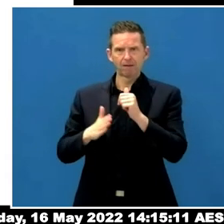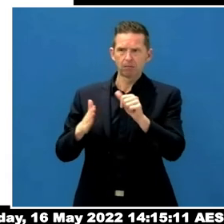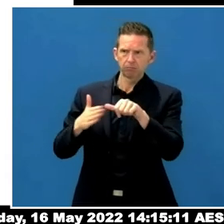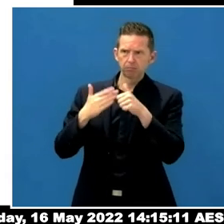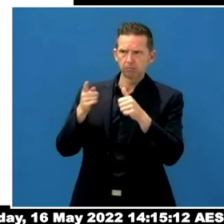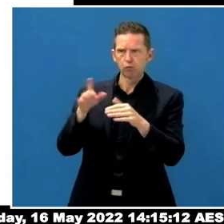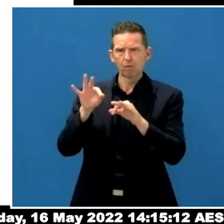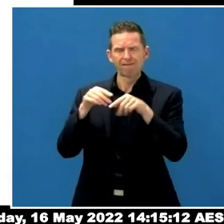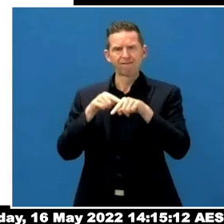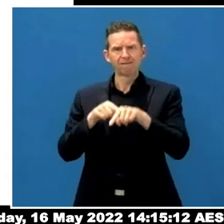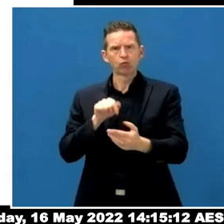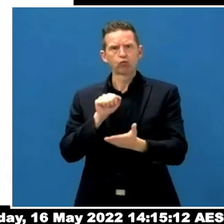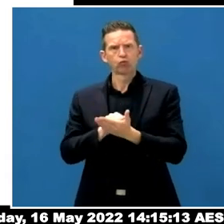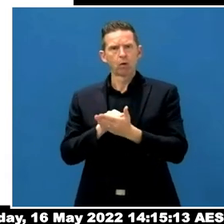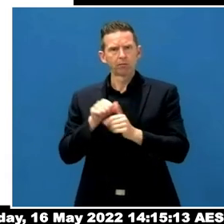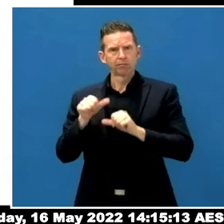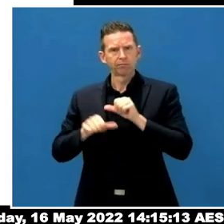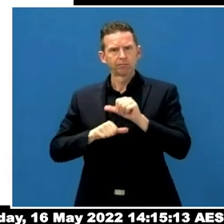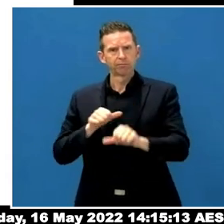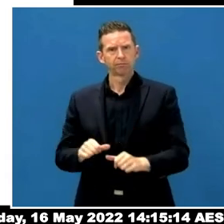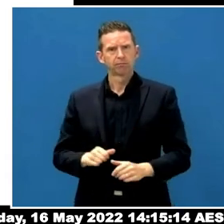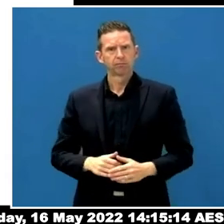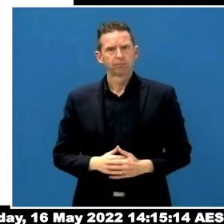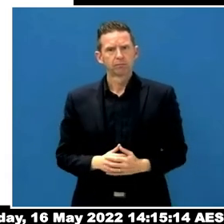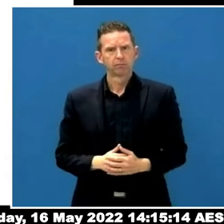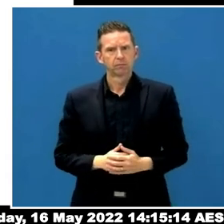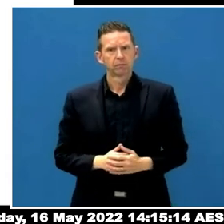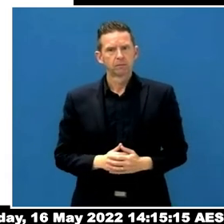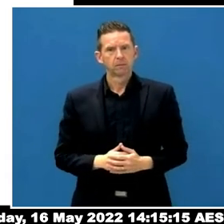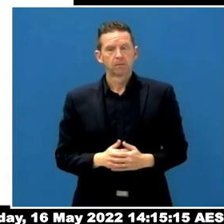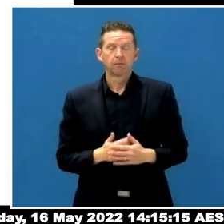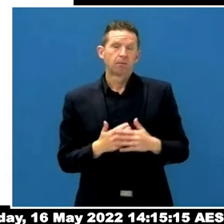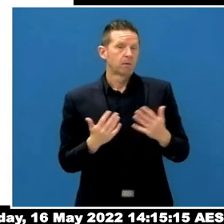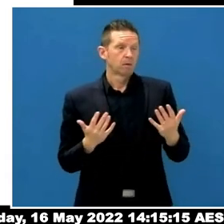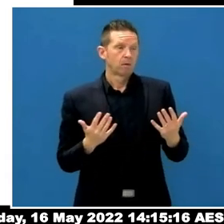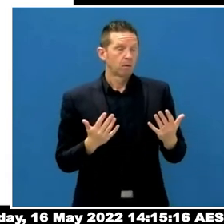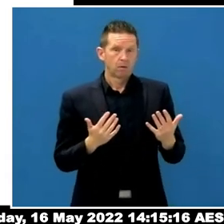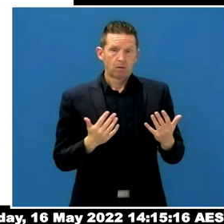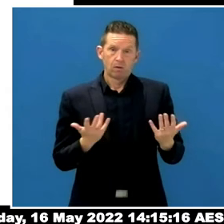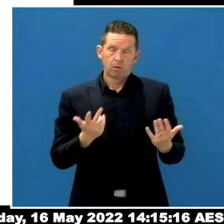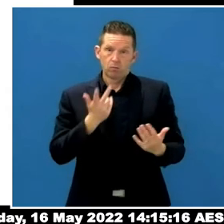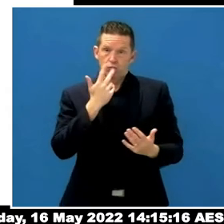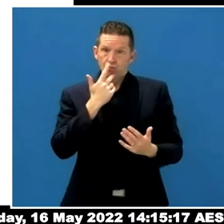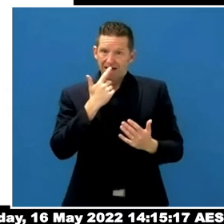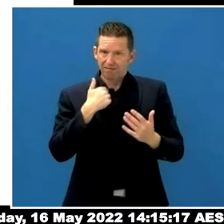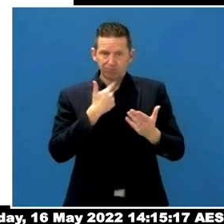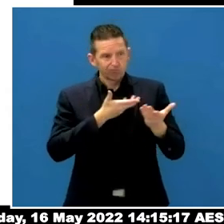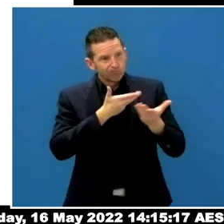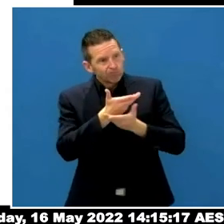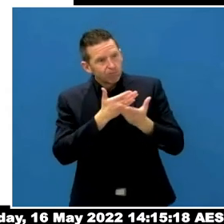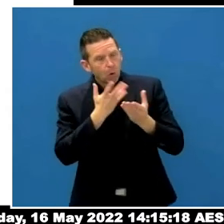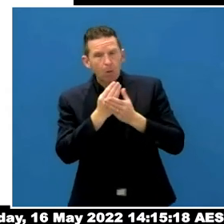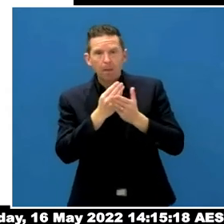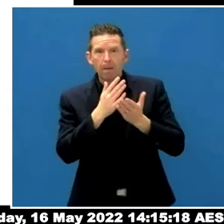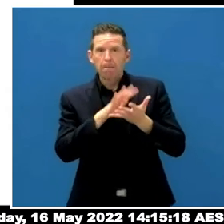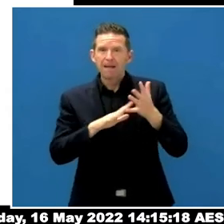No. I mean, if I ever spoke to a parent on a school site in that way, I would